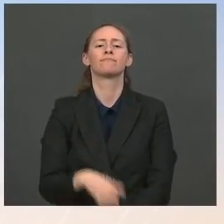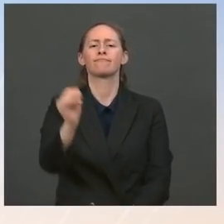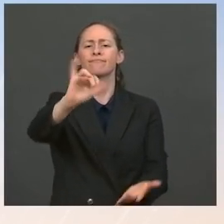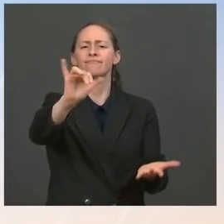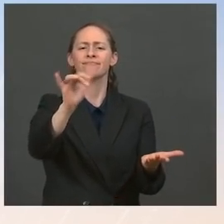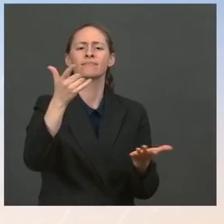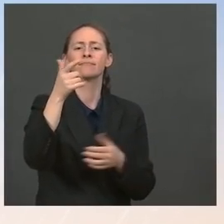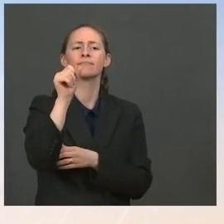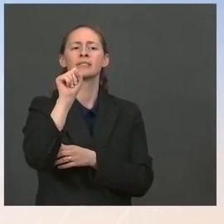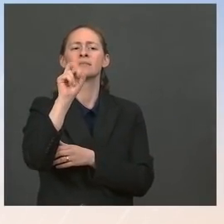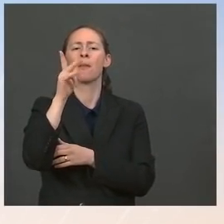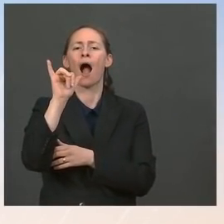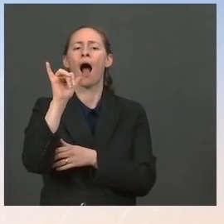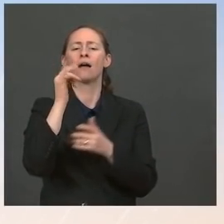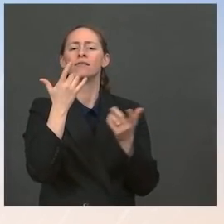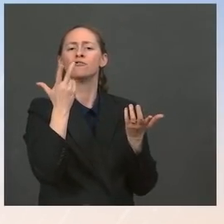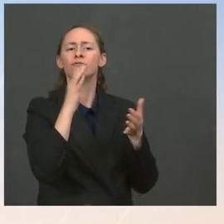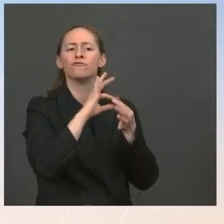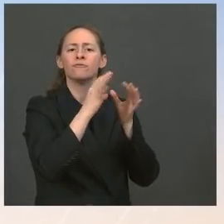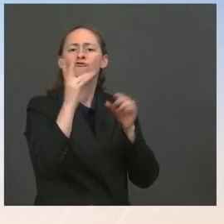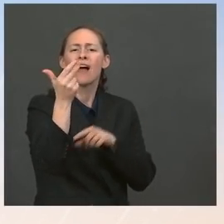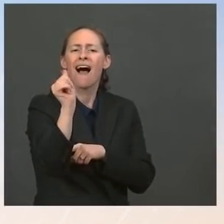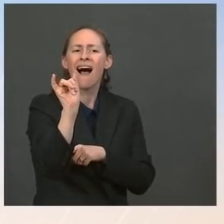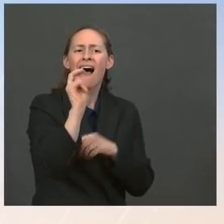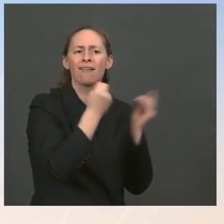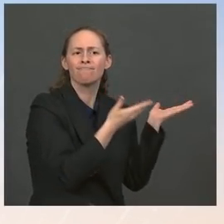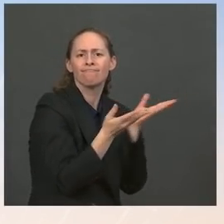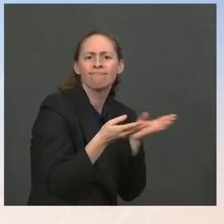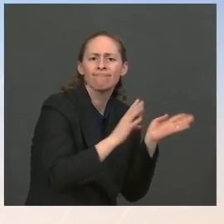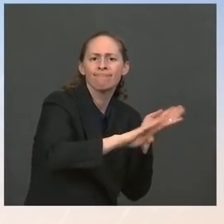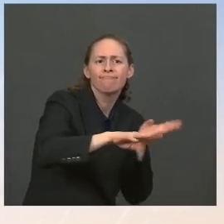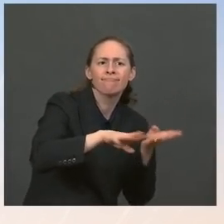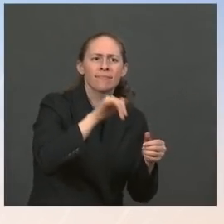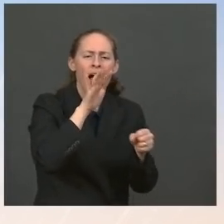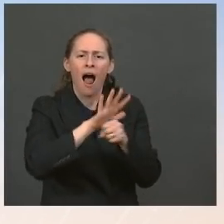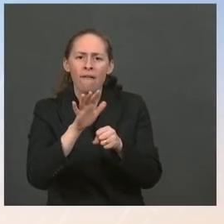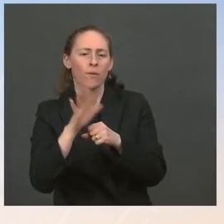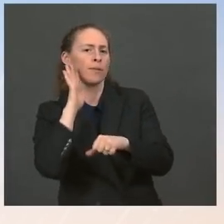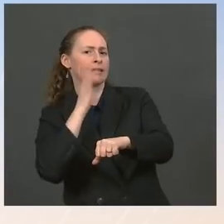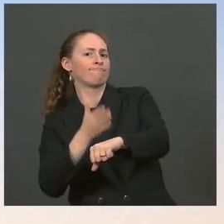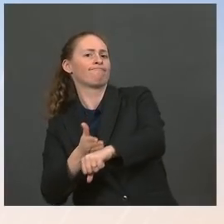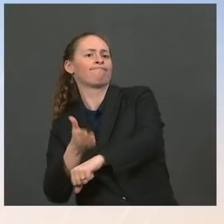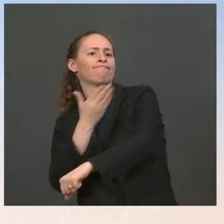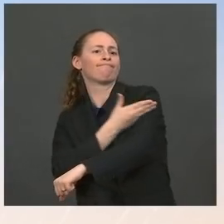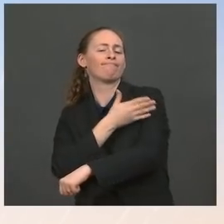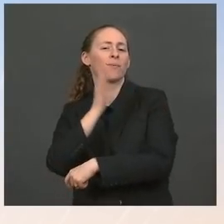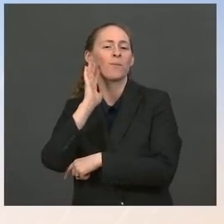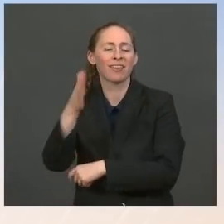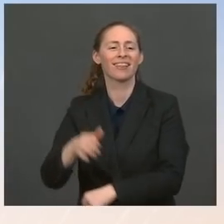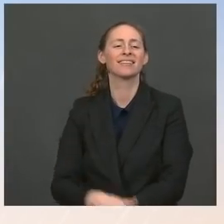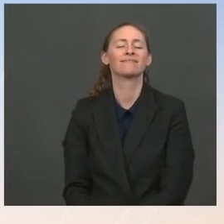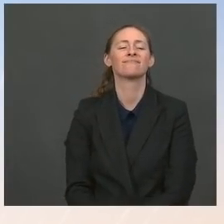funding for major projects. Every year, we have our discretionary programs, RAISE and INFRA, where we support projects